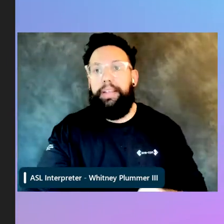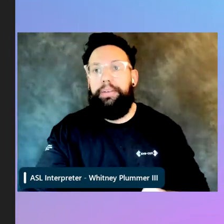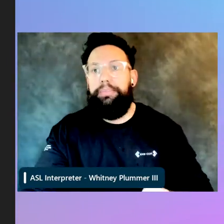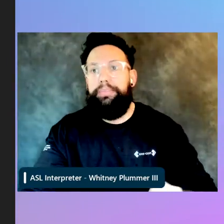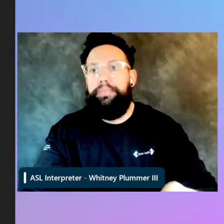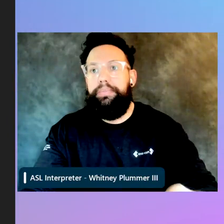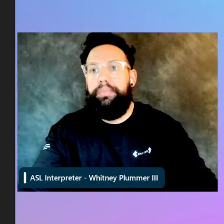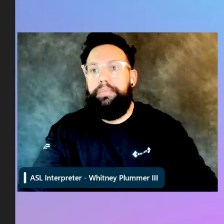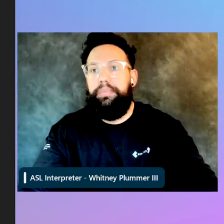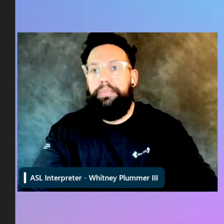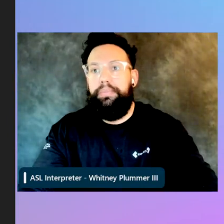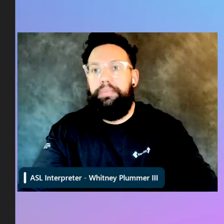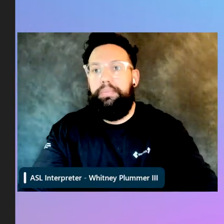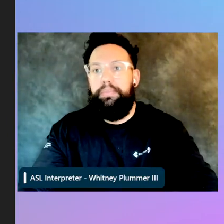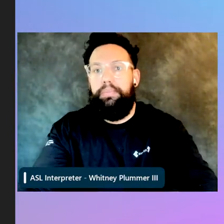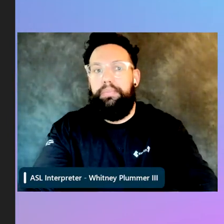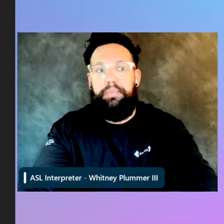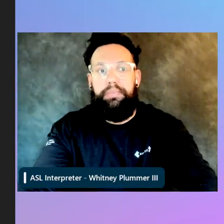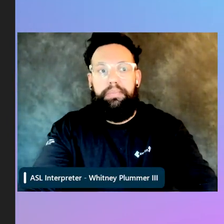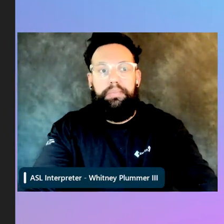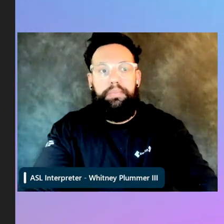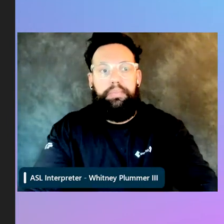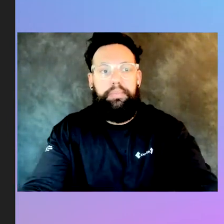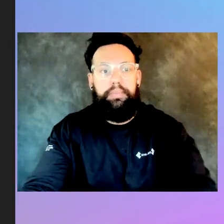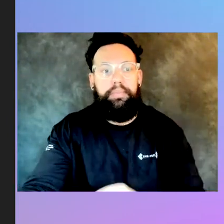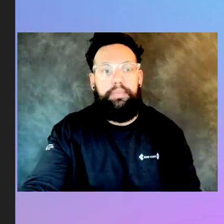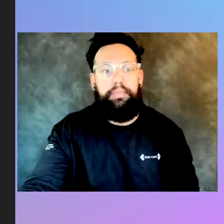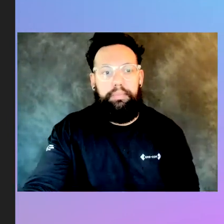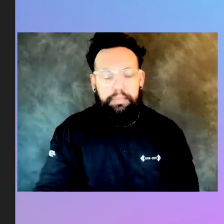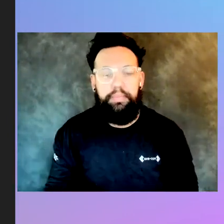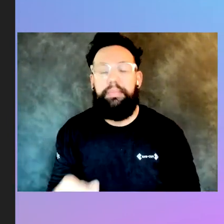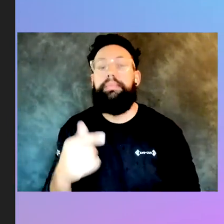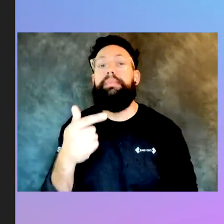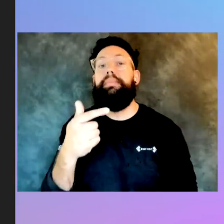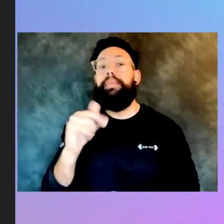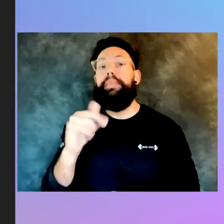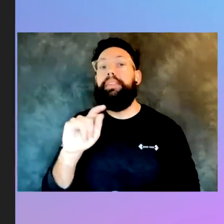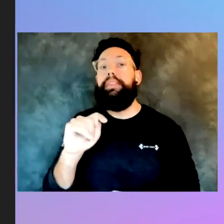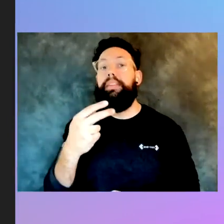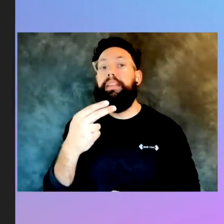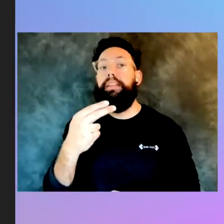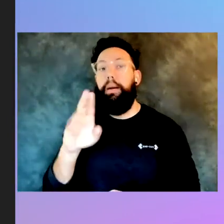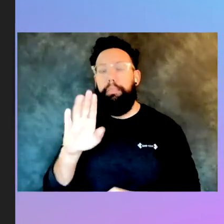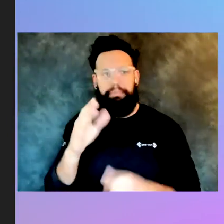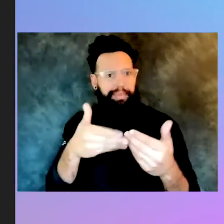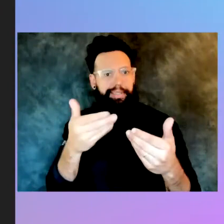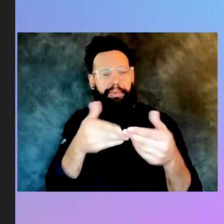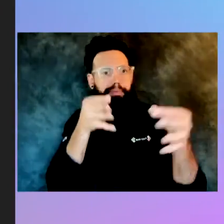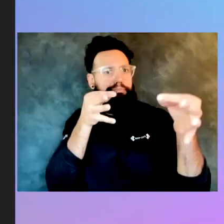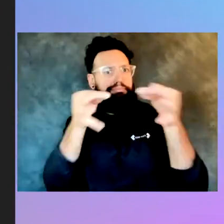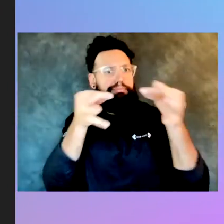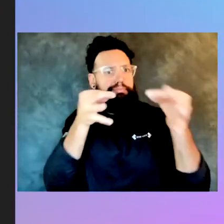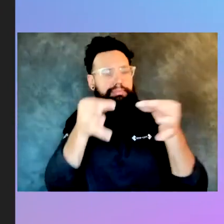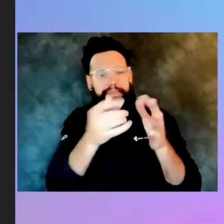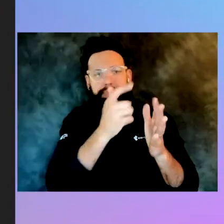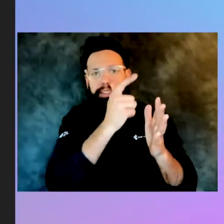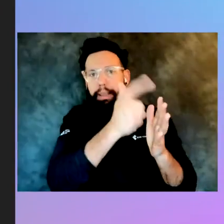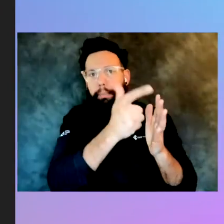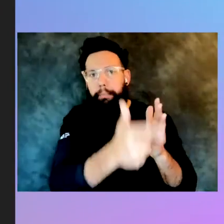GitHub copilot chat generates a step by step guide for us to